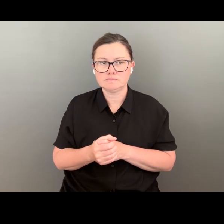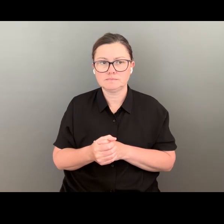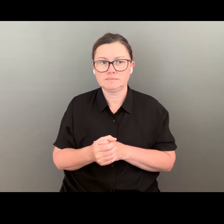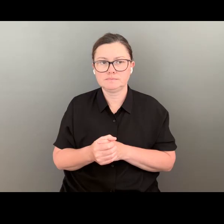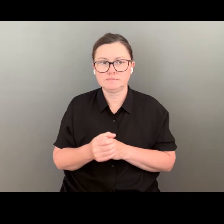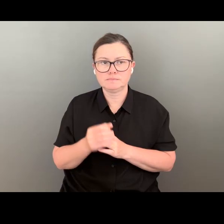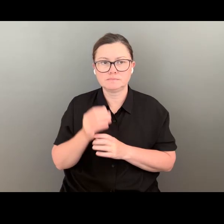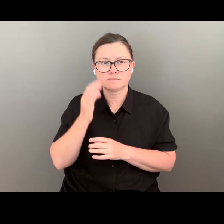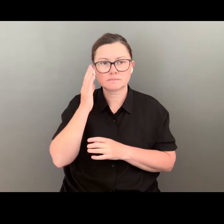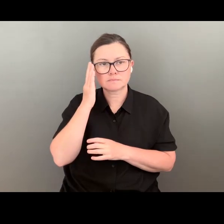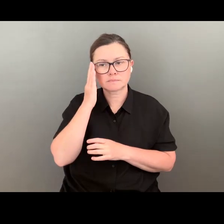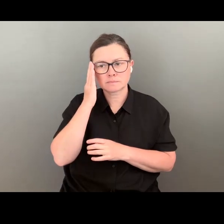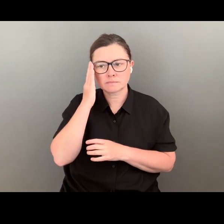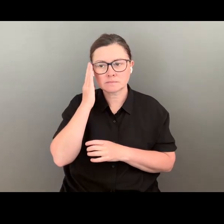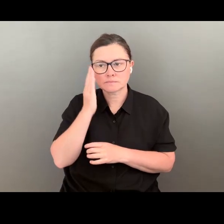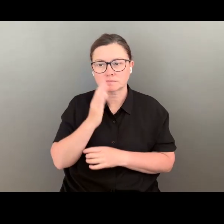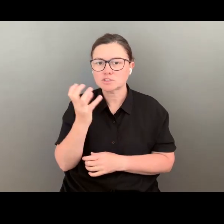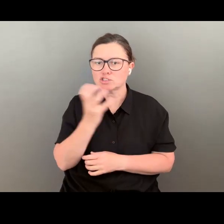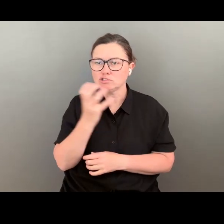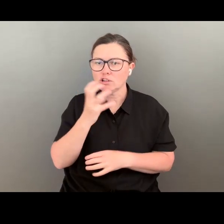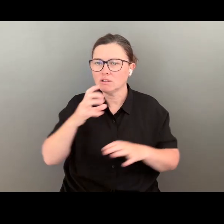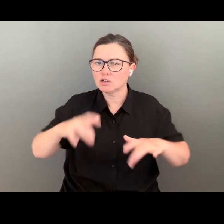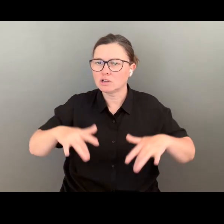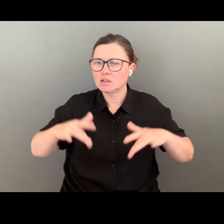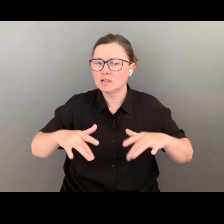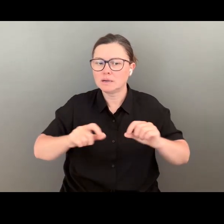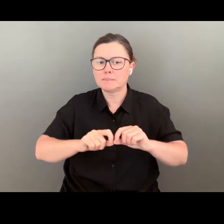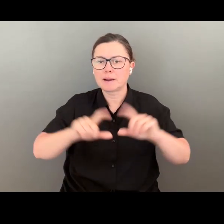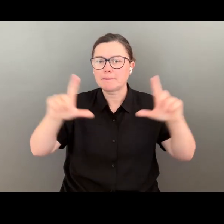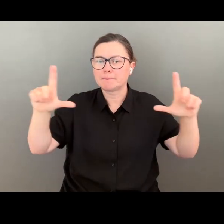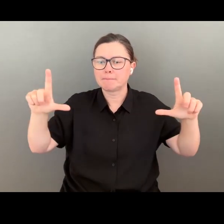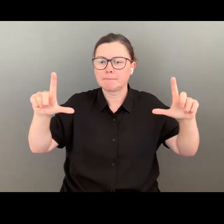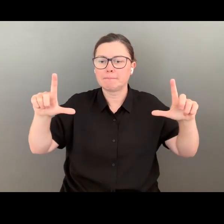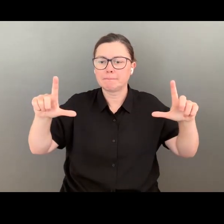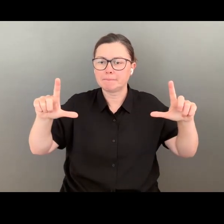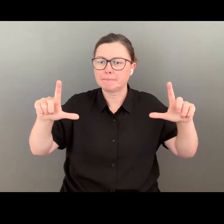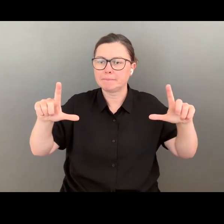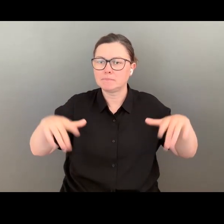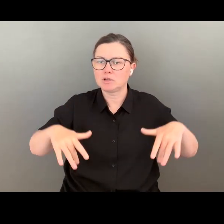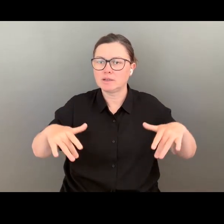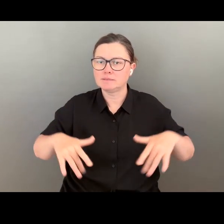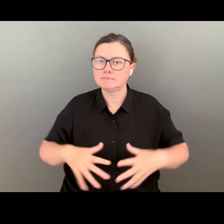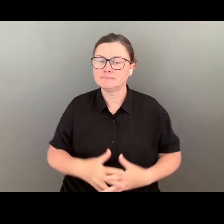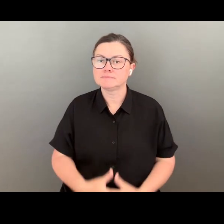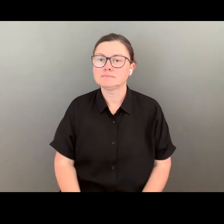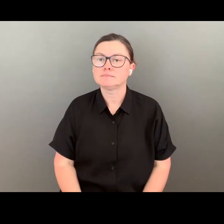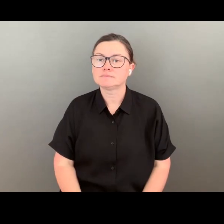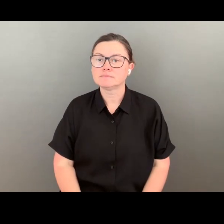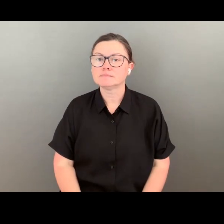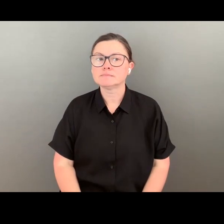Sorry. That's not come up yet. Oh, is that not is it not.